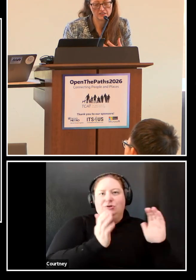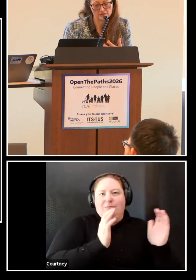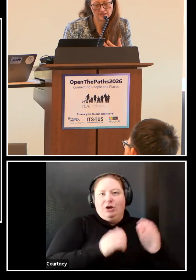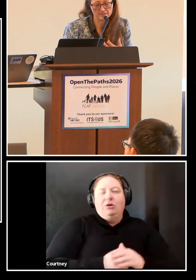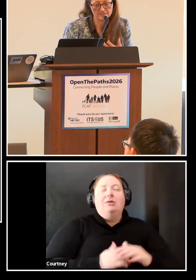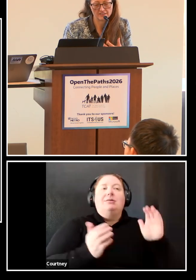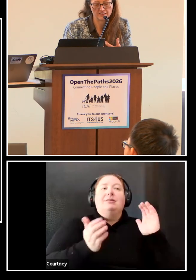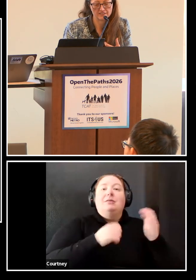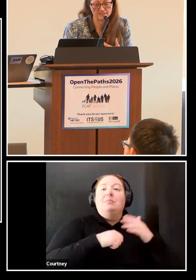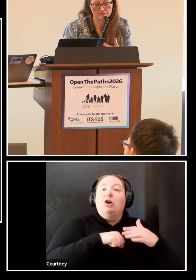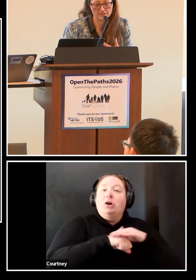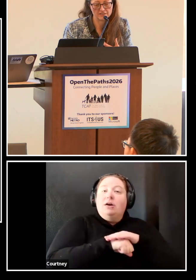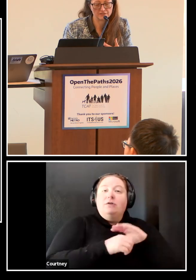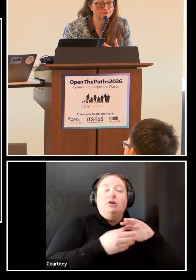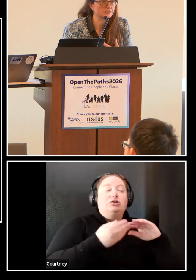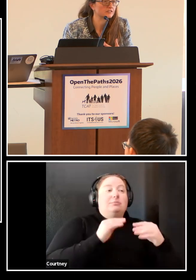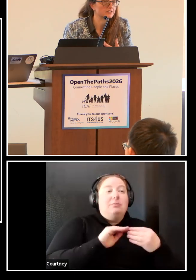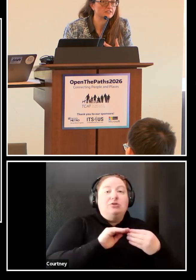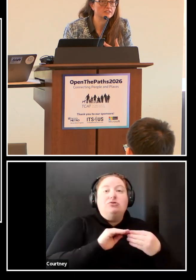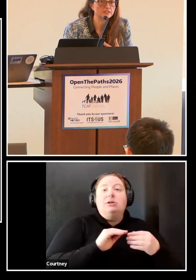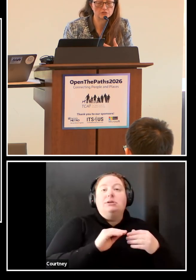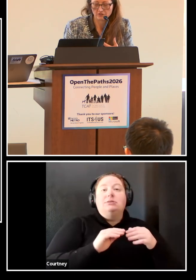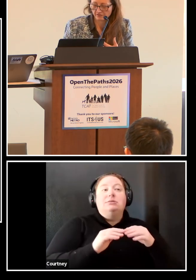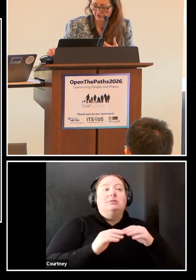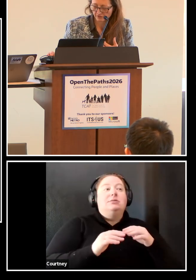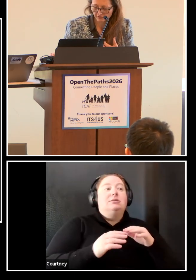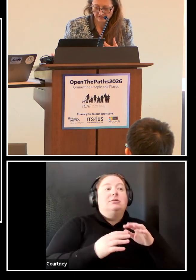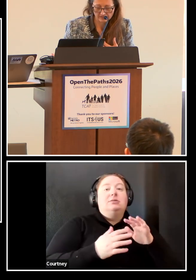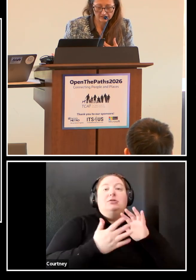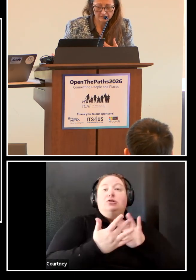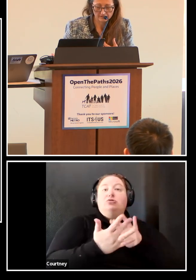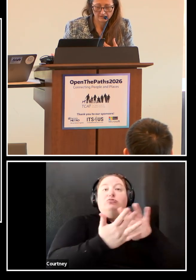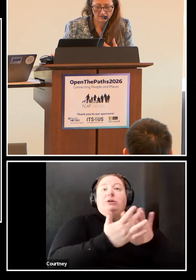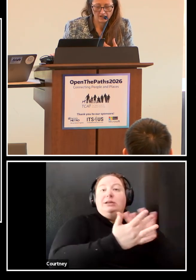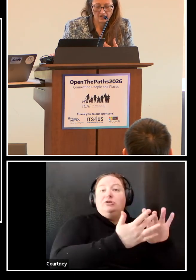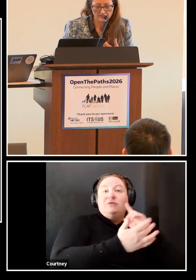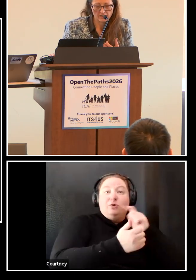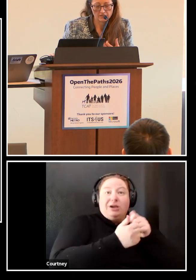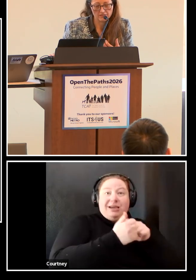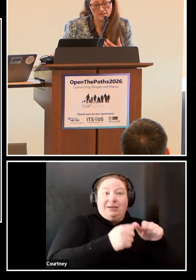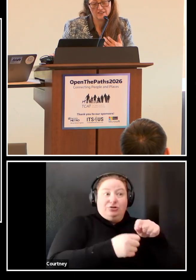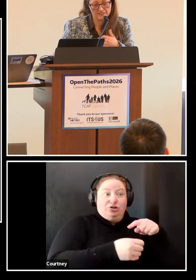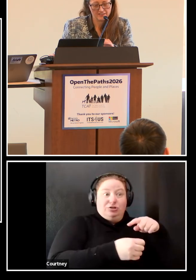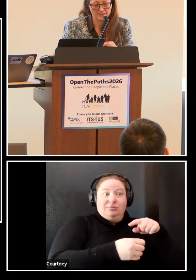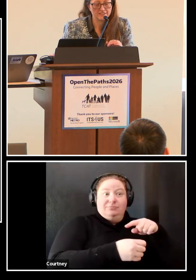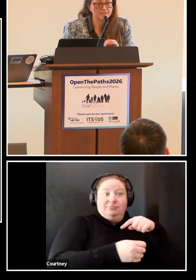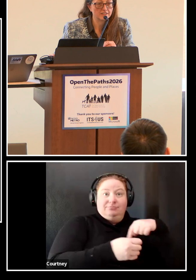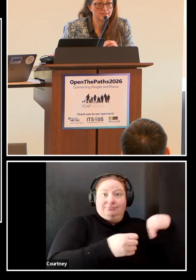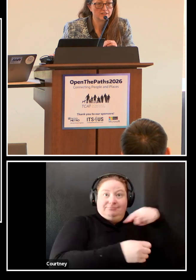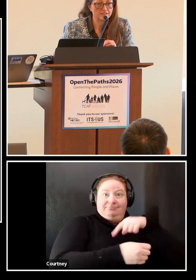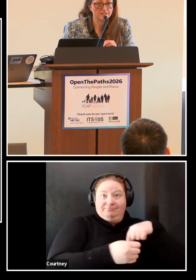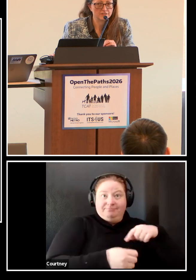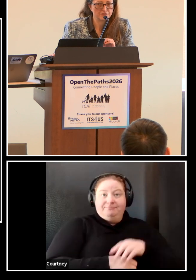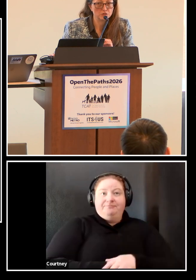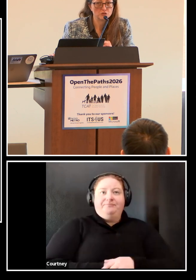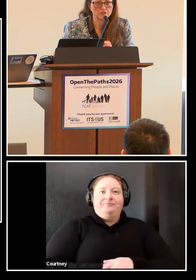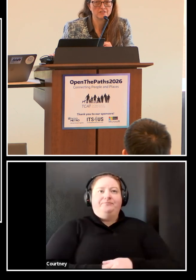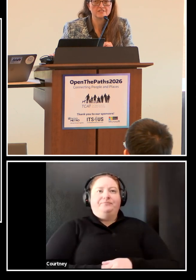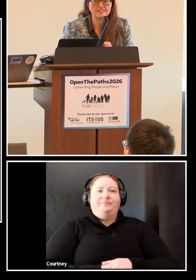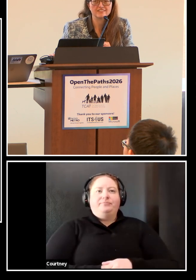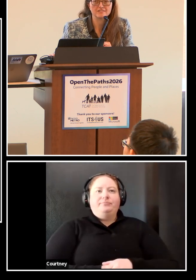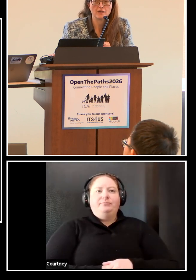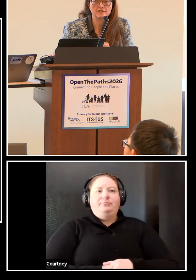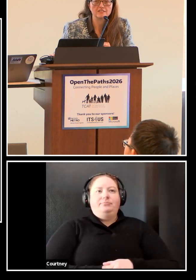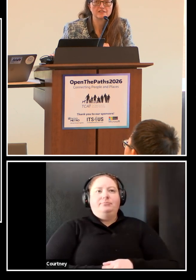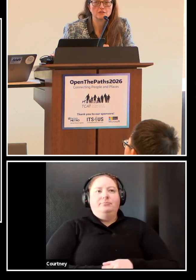metrics assessing relative reach in each one of those vicinities. Now in the future and Paulo is